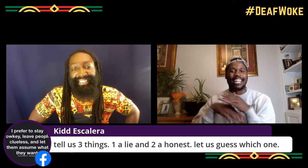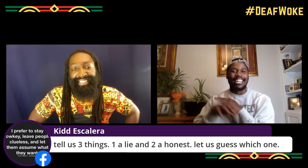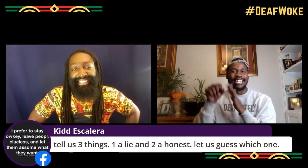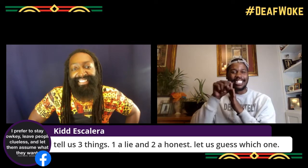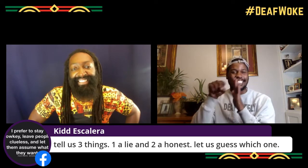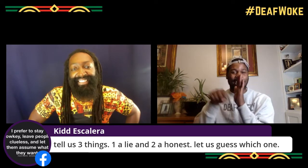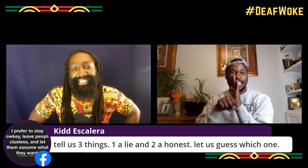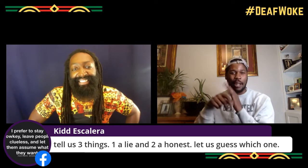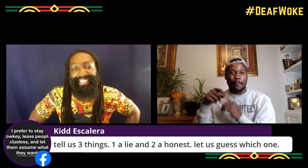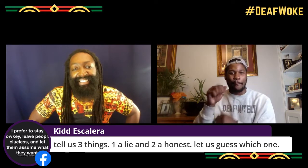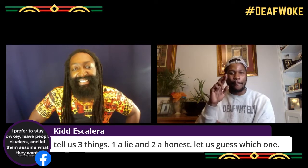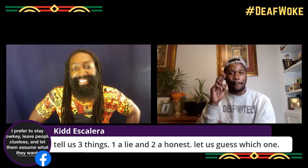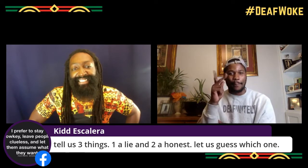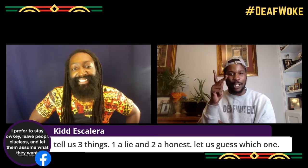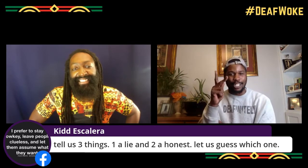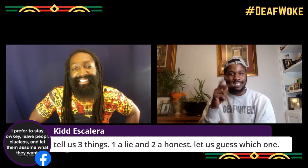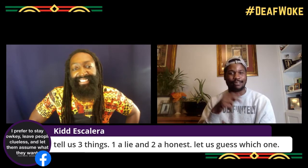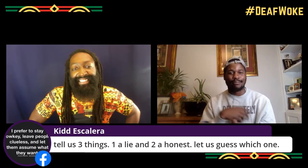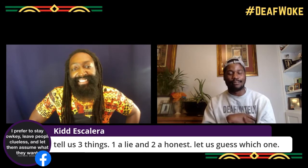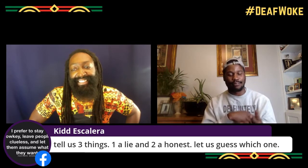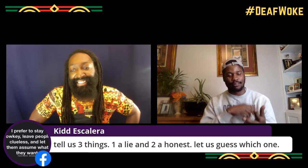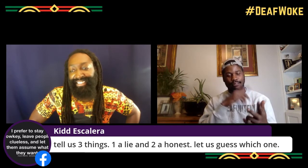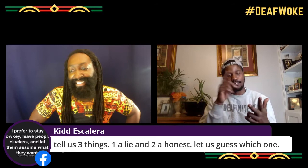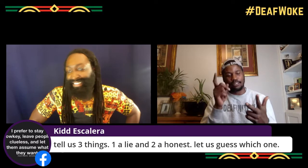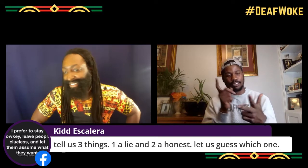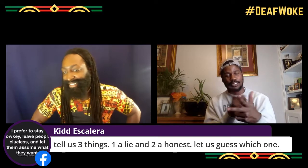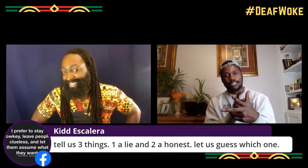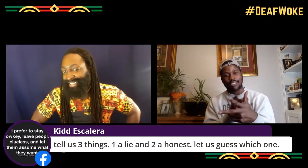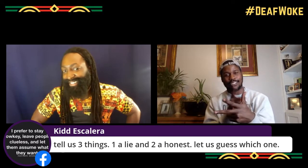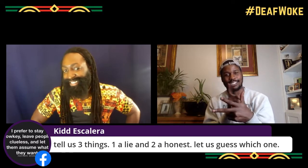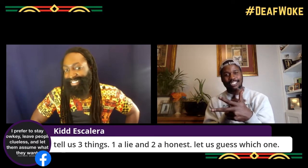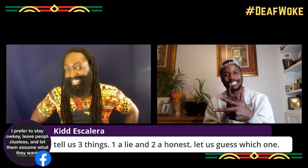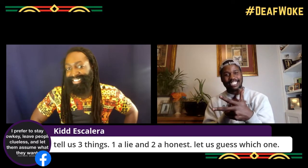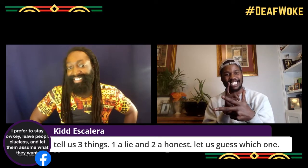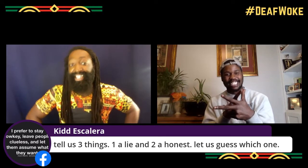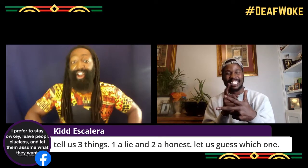I almost drowned is one, at a state park.